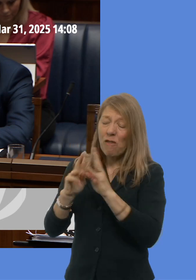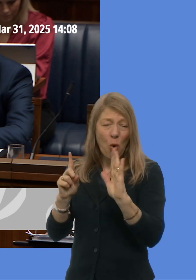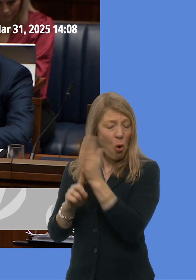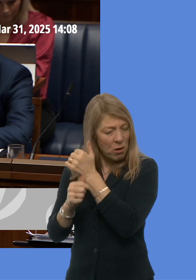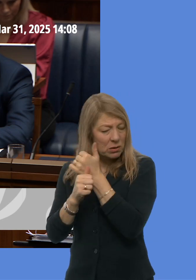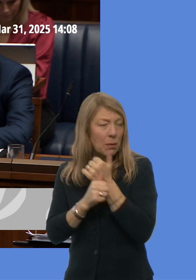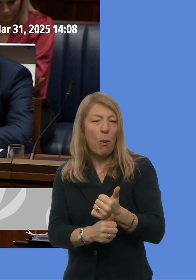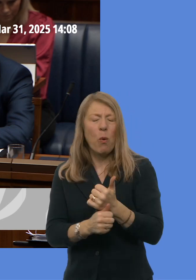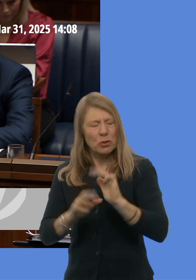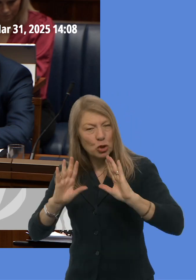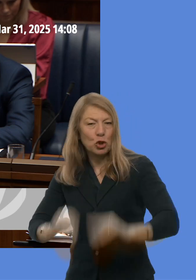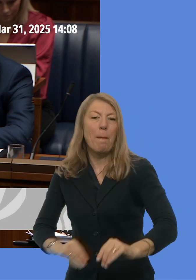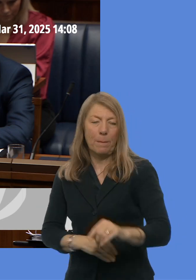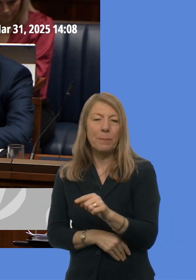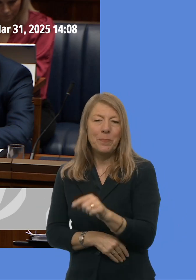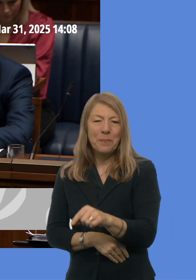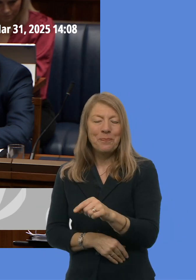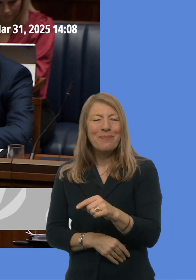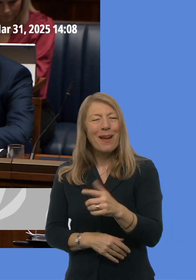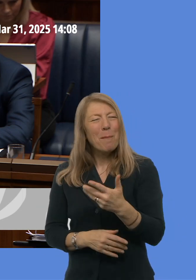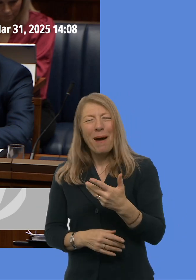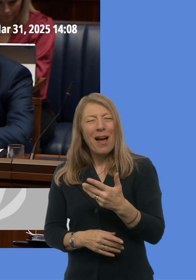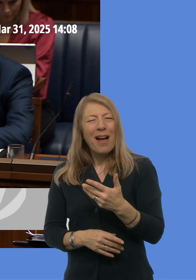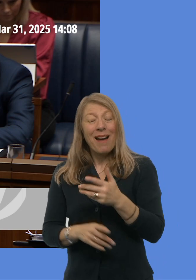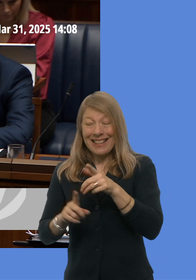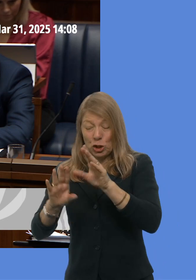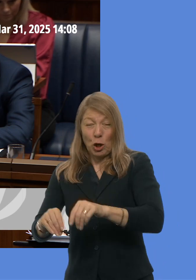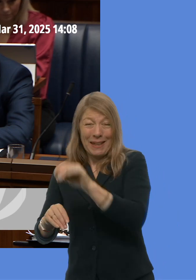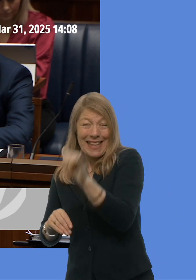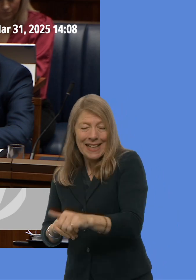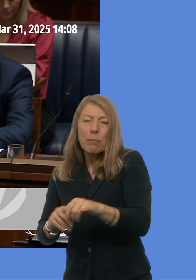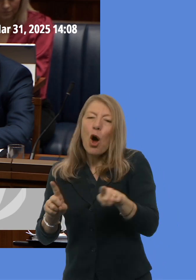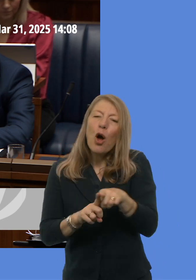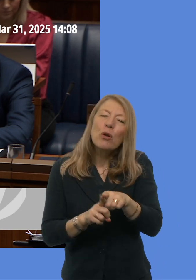Of course, we want to help and support communities, to have community resilience and robustness, in